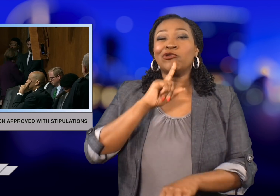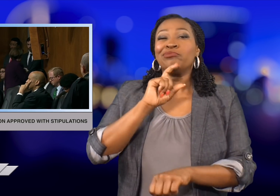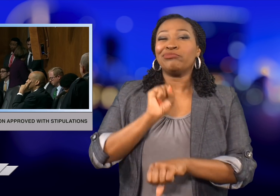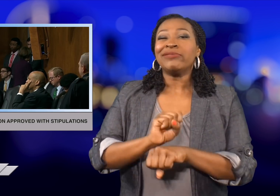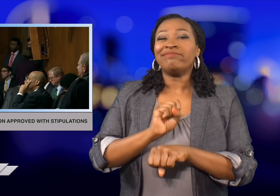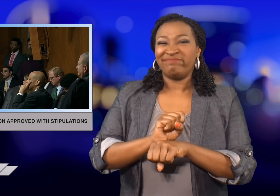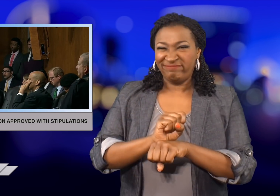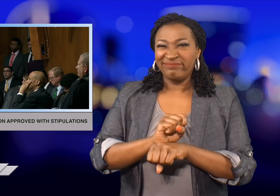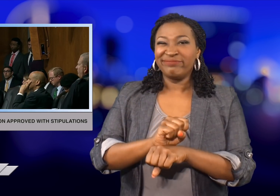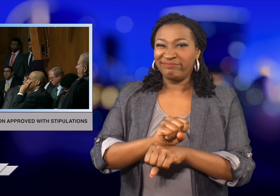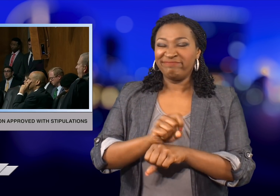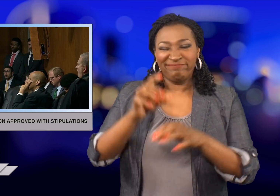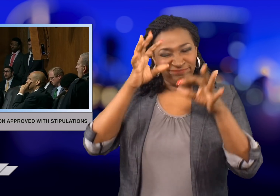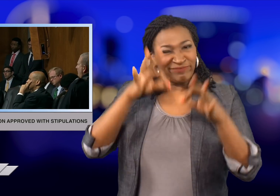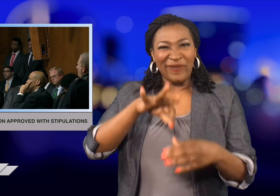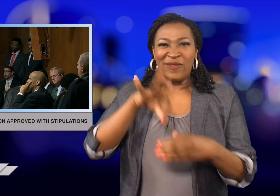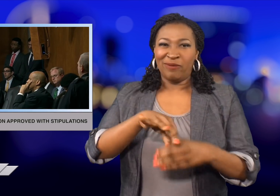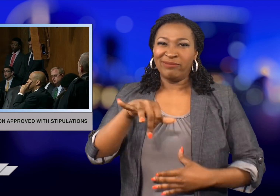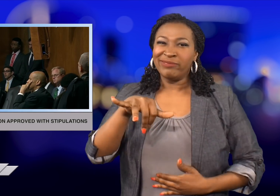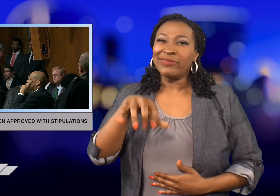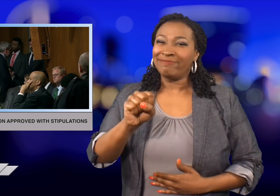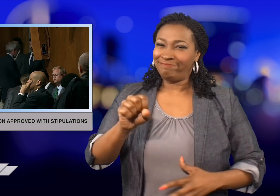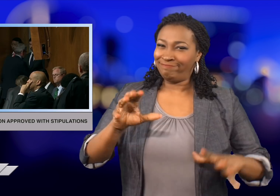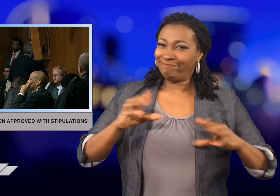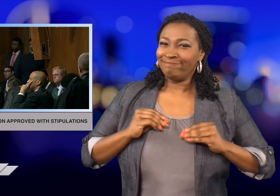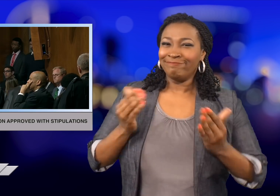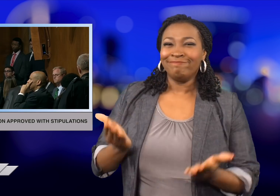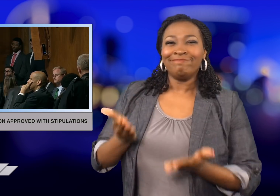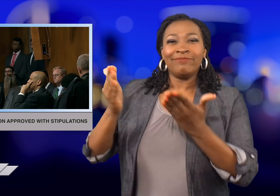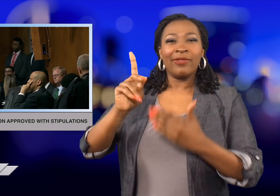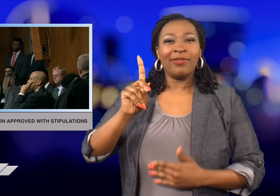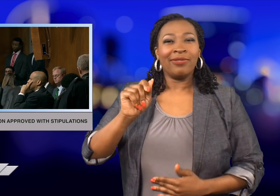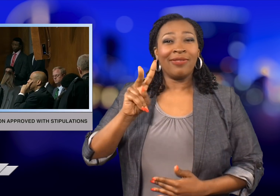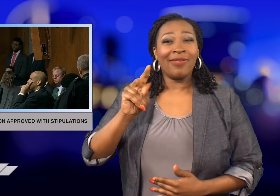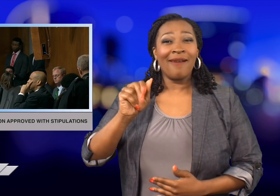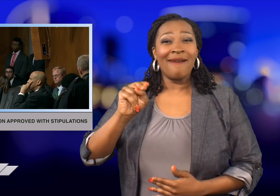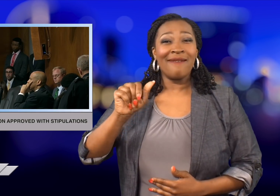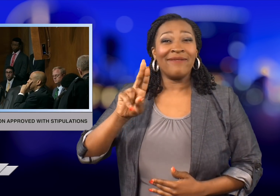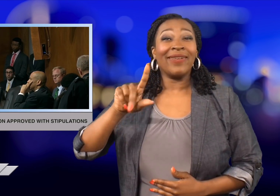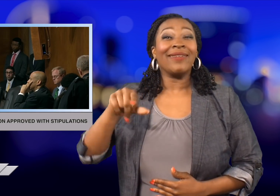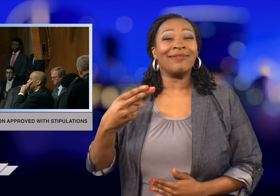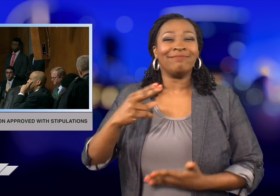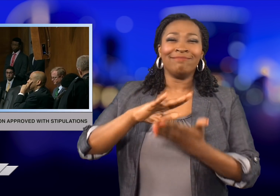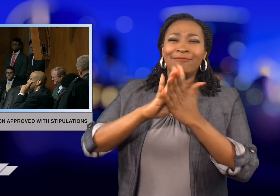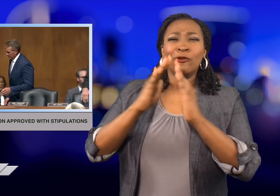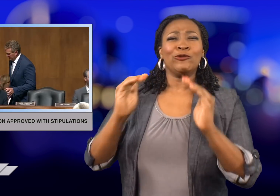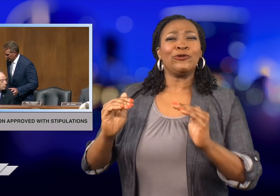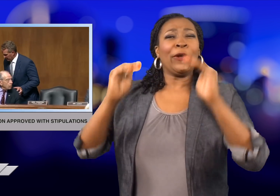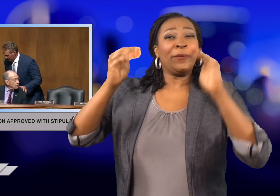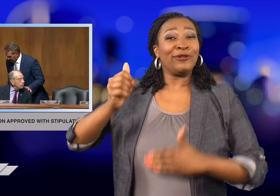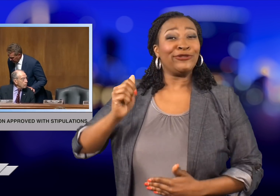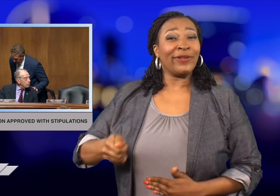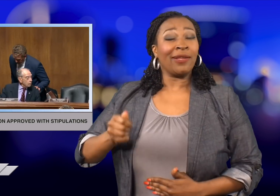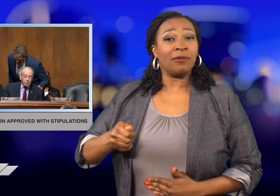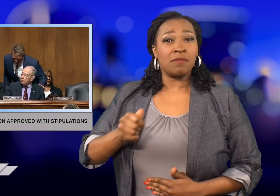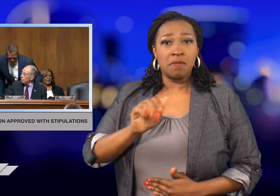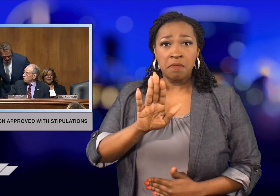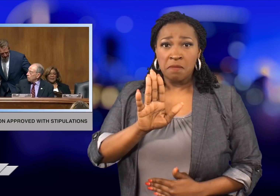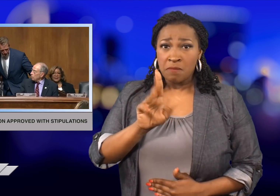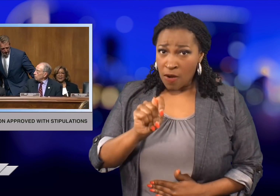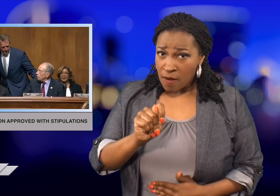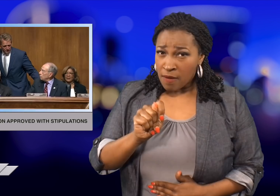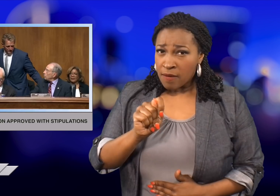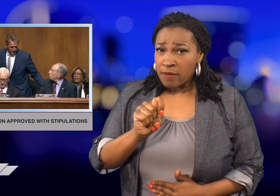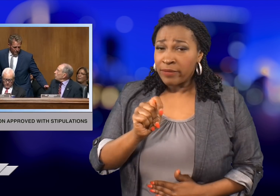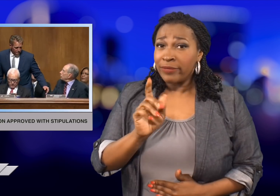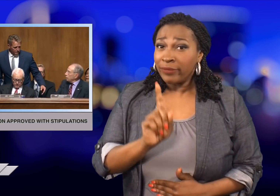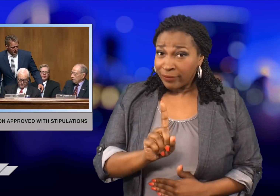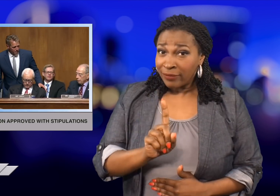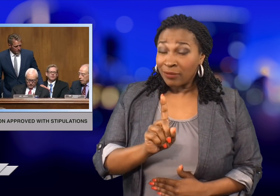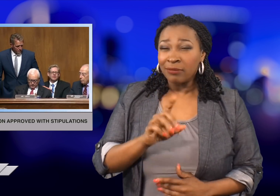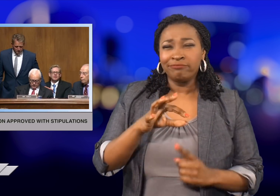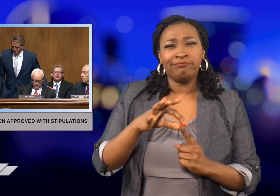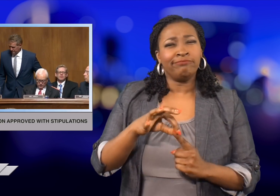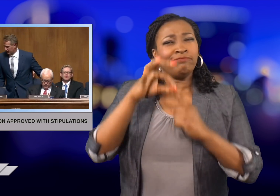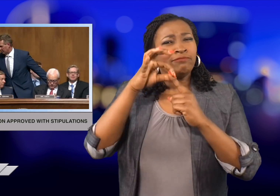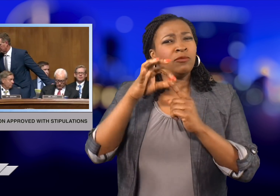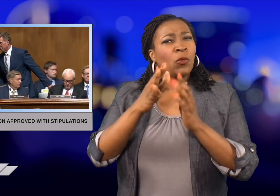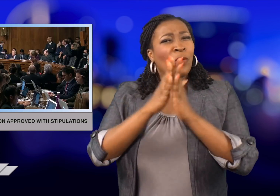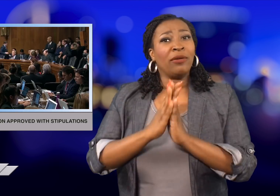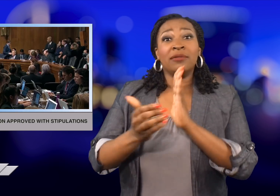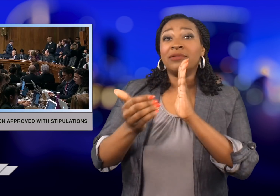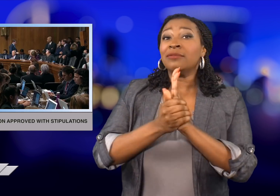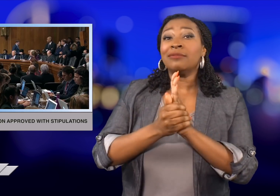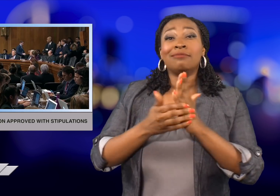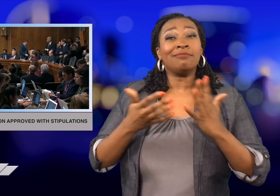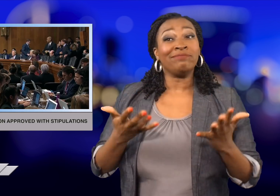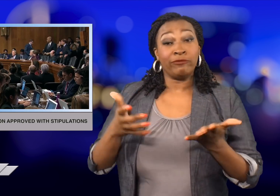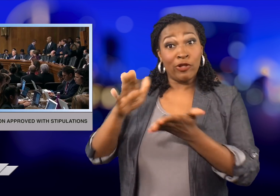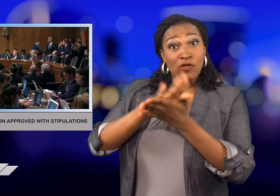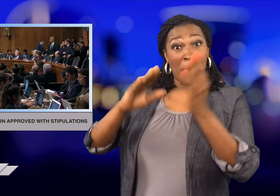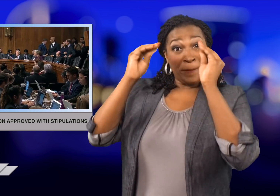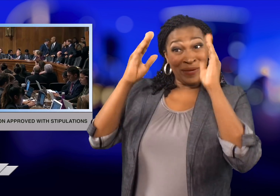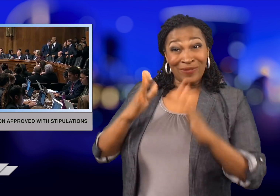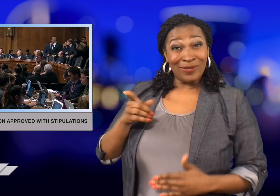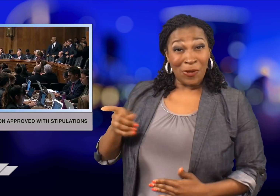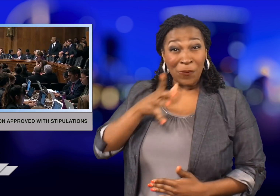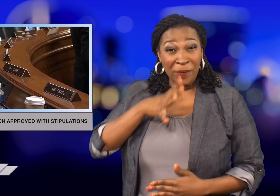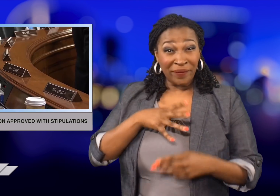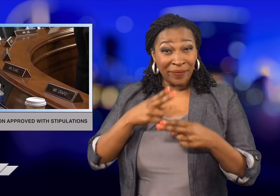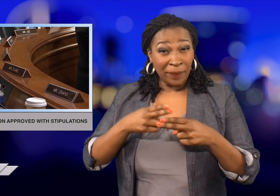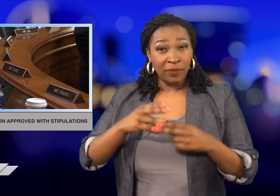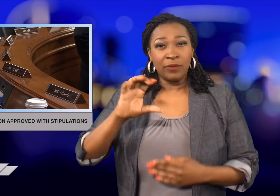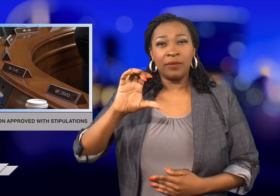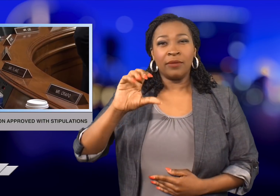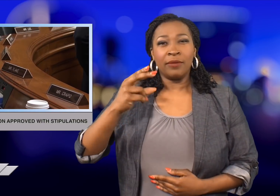Ultimately he voted 'yes' to nominate Kavanaugh but with one big stipulation: that the Senate